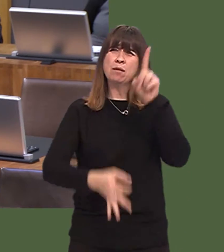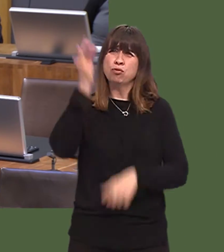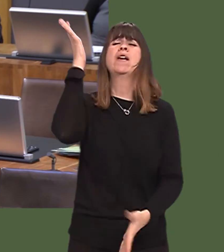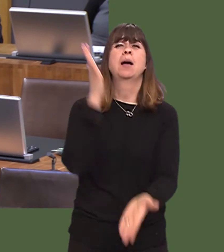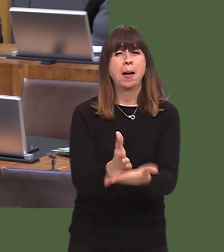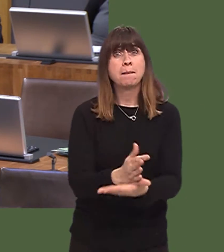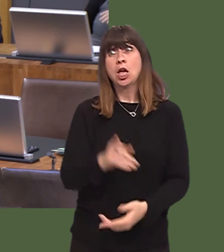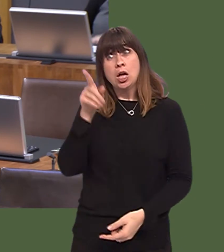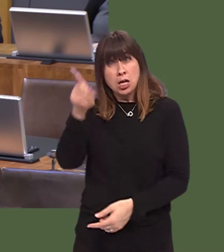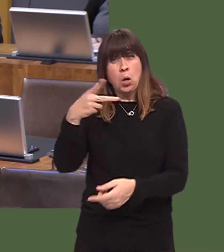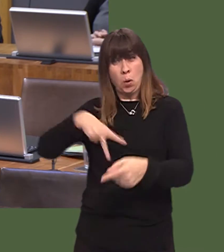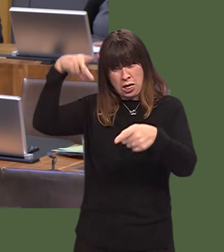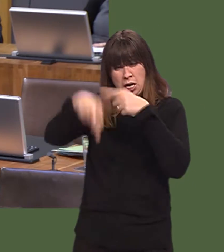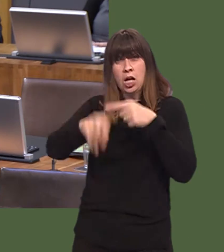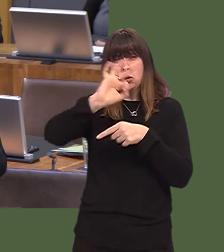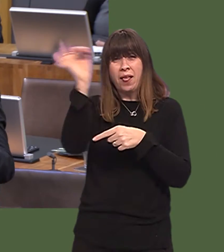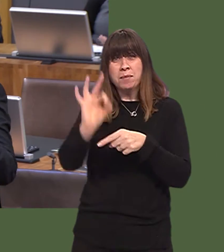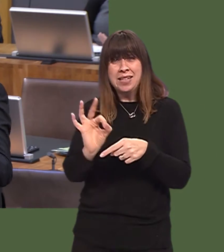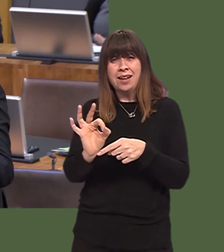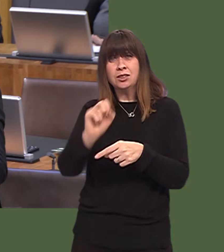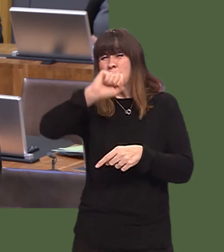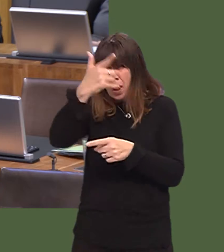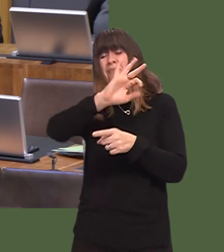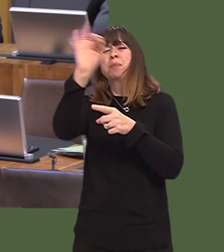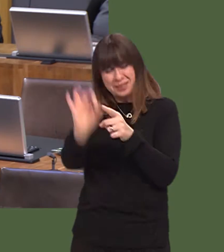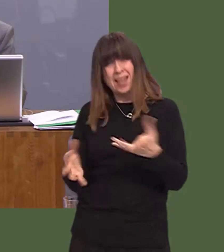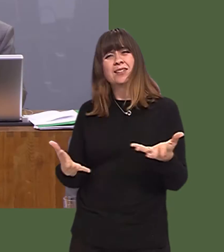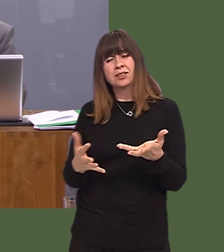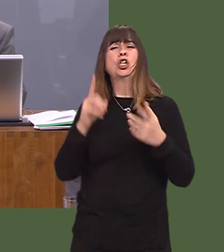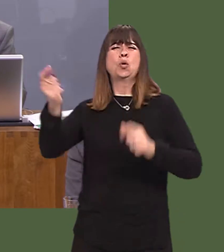his party wanted to cut education spending by 12 per cent. They boasted about it.